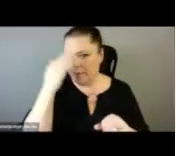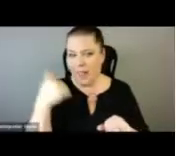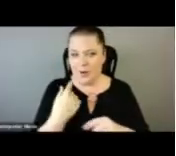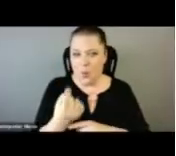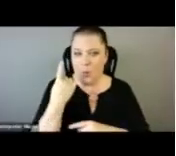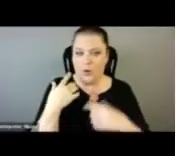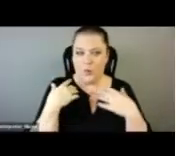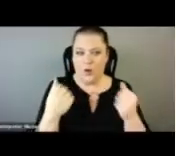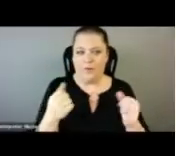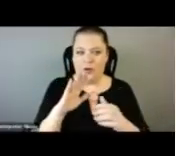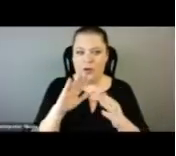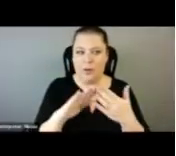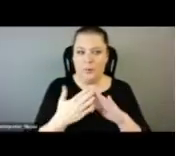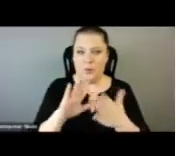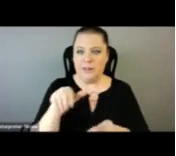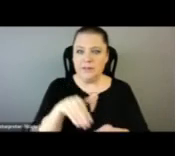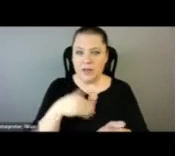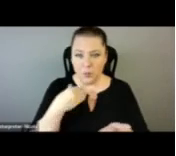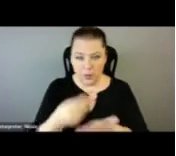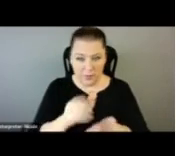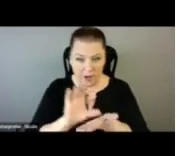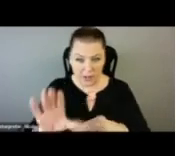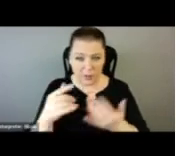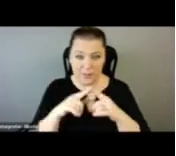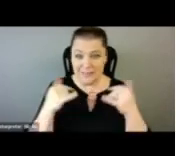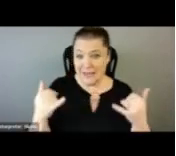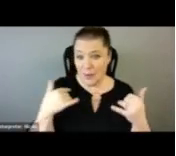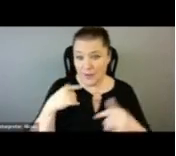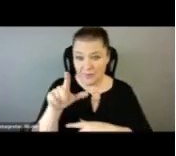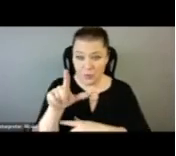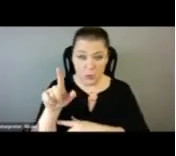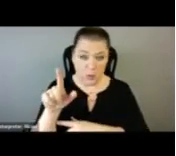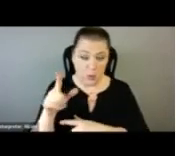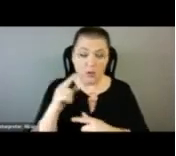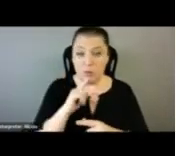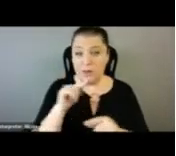community center that we were funding and to date we have 21, so this is a way for our our